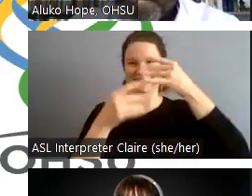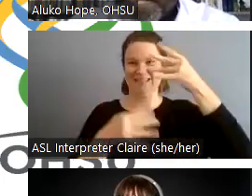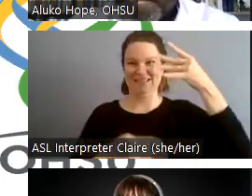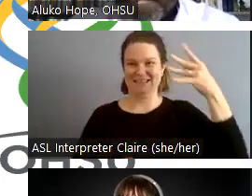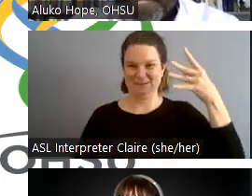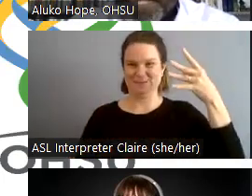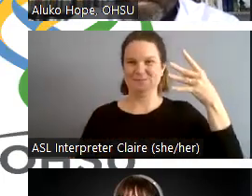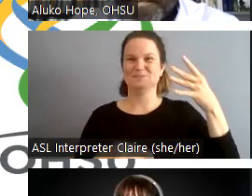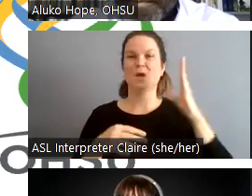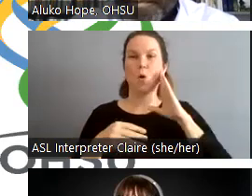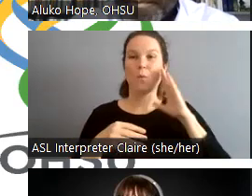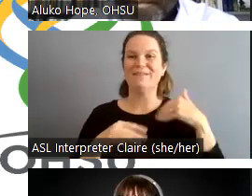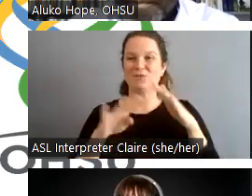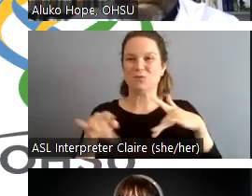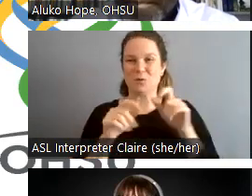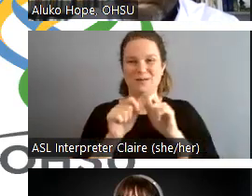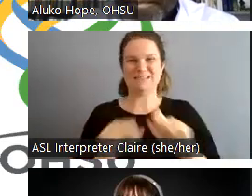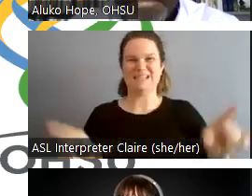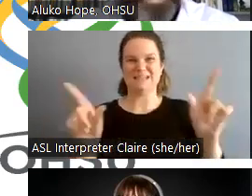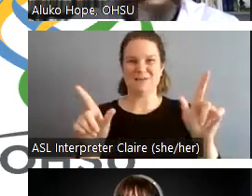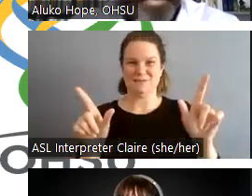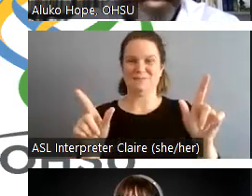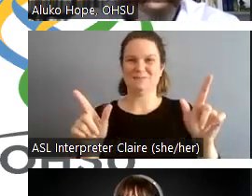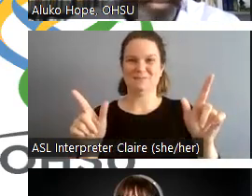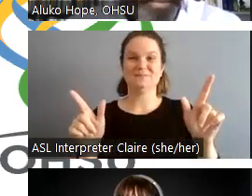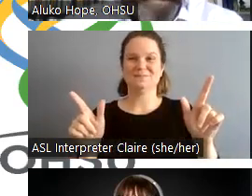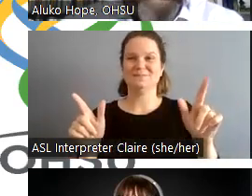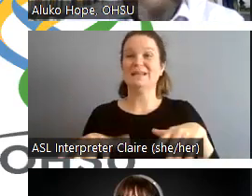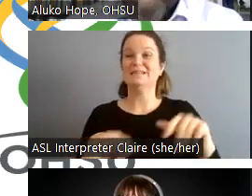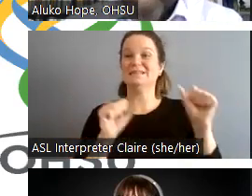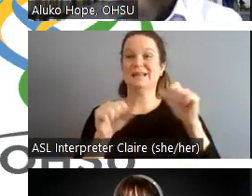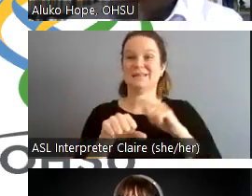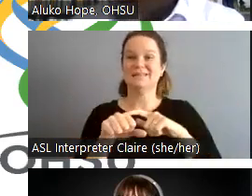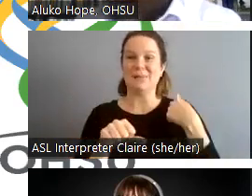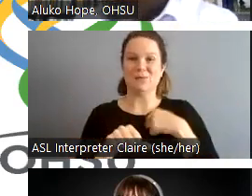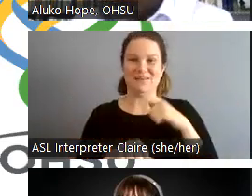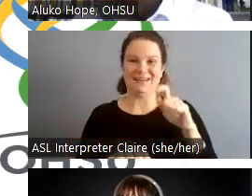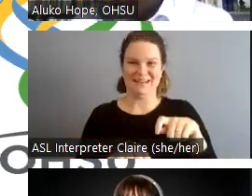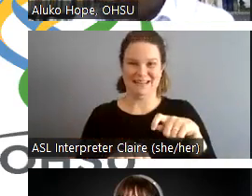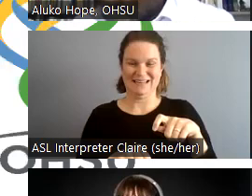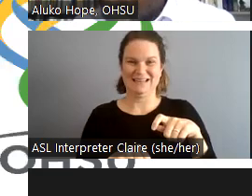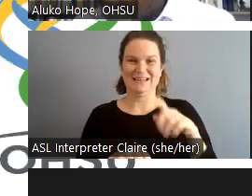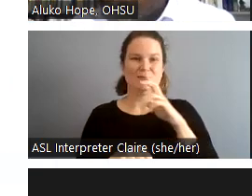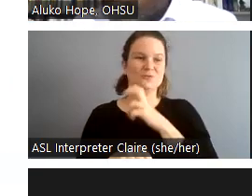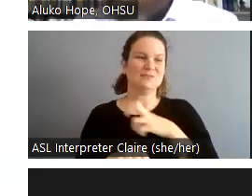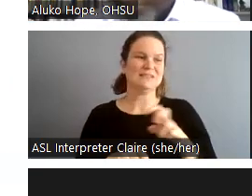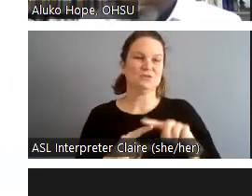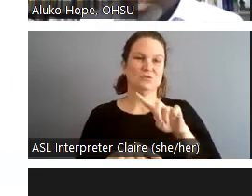be a recording sent out, so let's just take, you know, the time we need and we'll